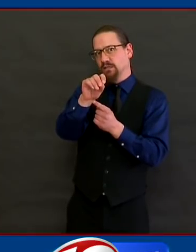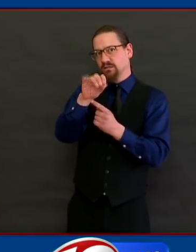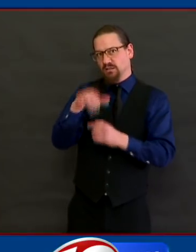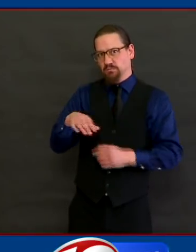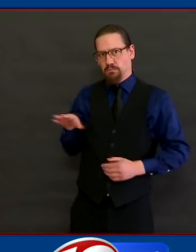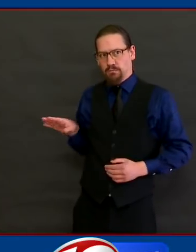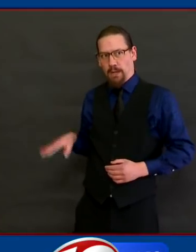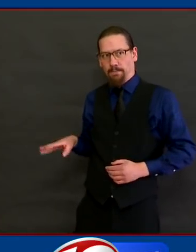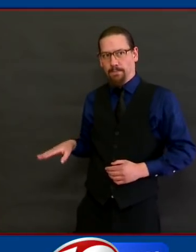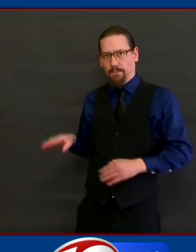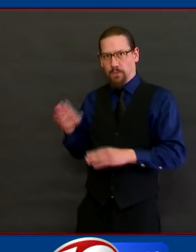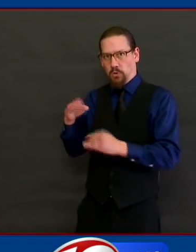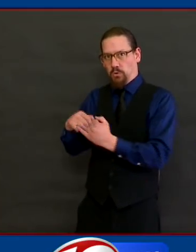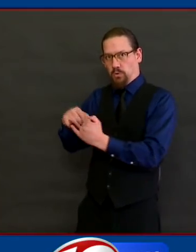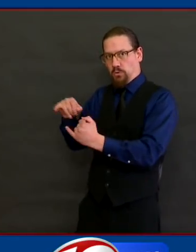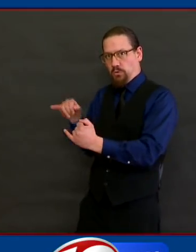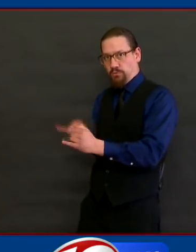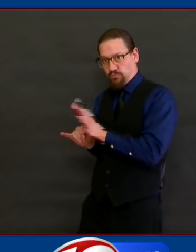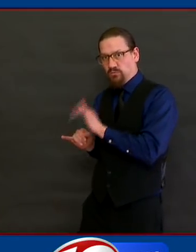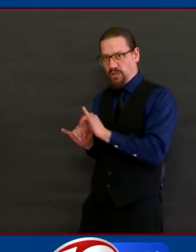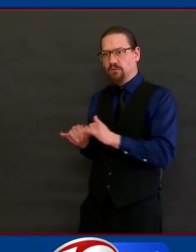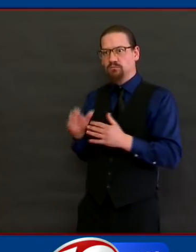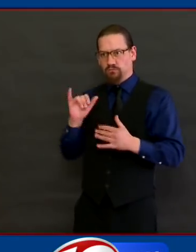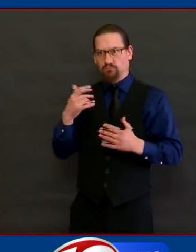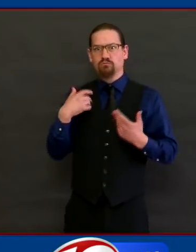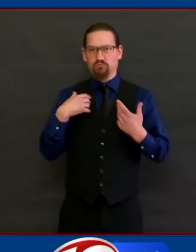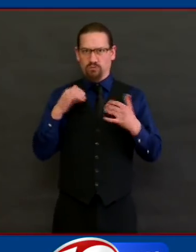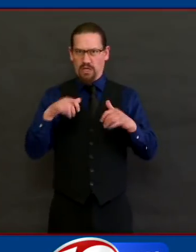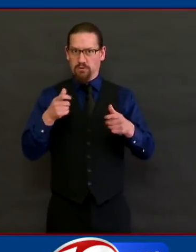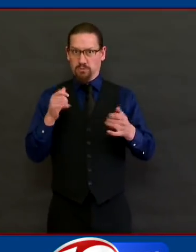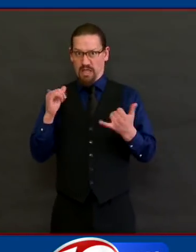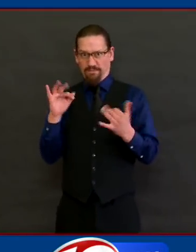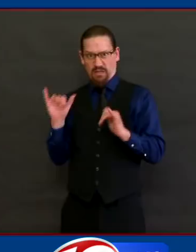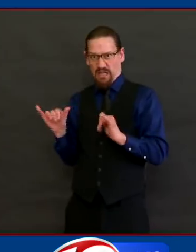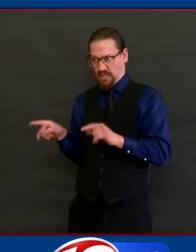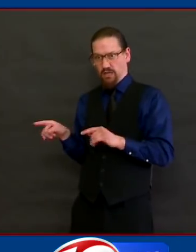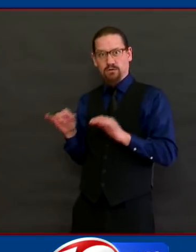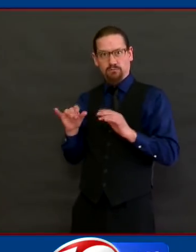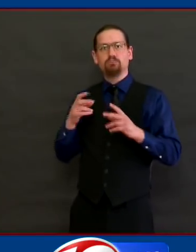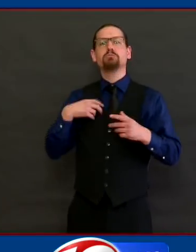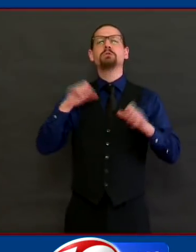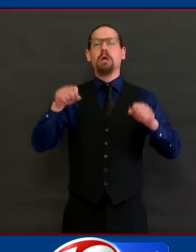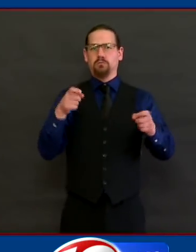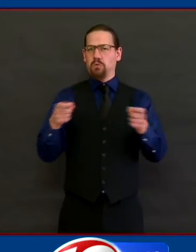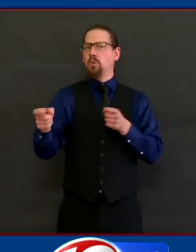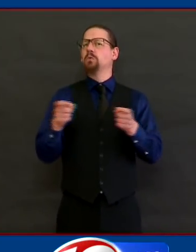THAT NUMBER OF HOSPITAL BEDS IS UNNUMBERED NUMBER THAT WE COULD HANDLE WITH IN OUR HEALTH CARE SYSTEM.